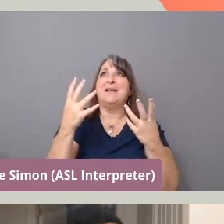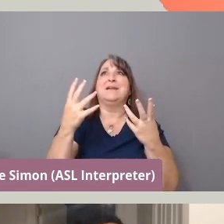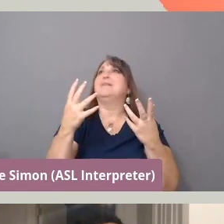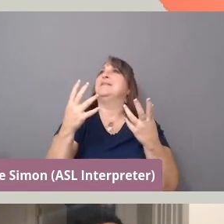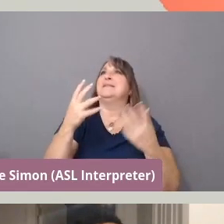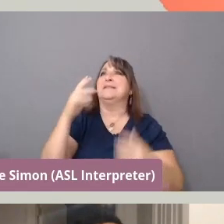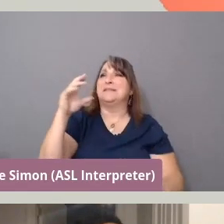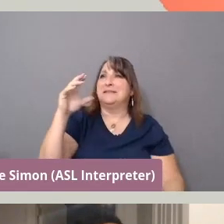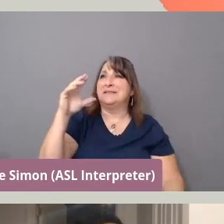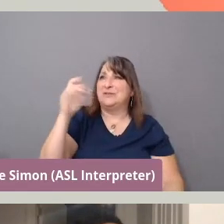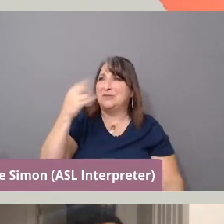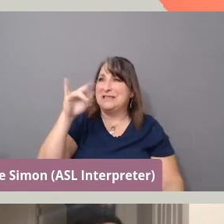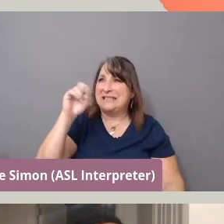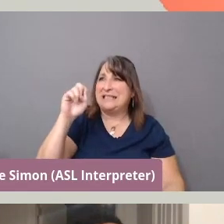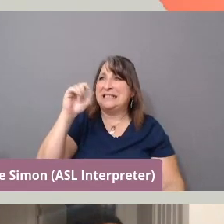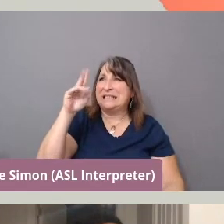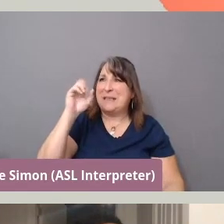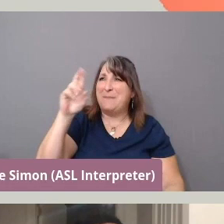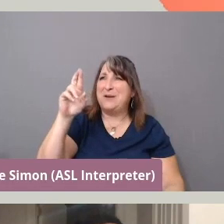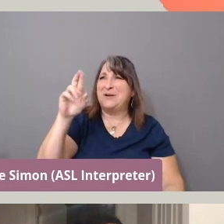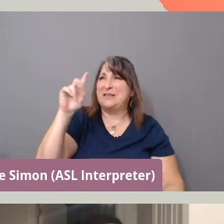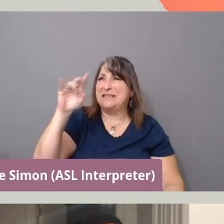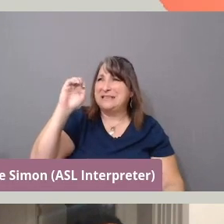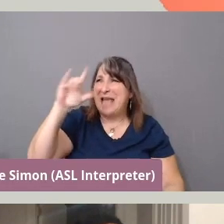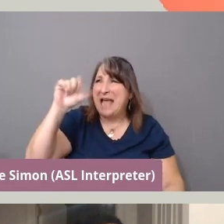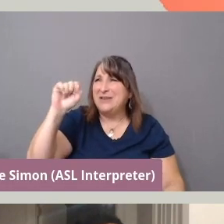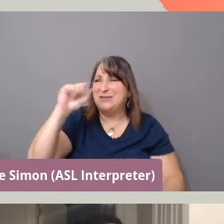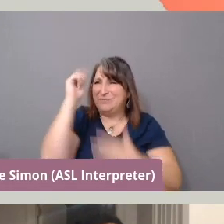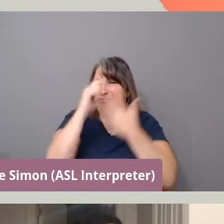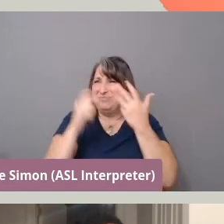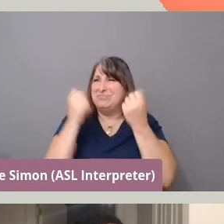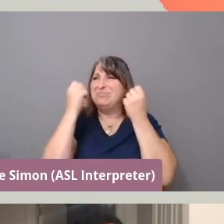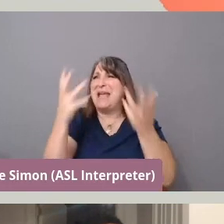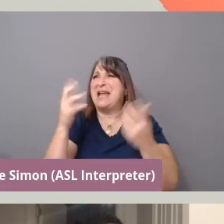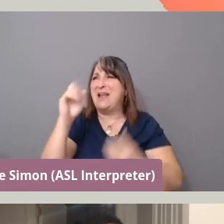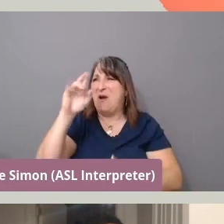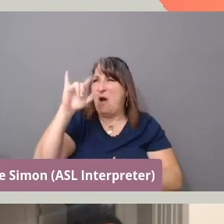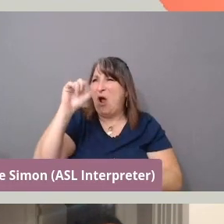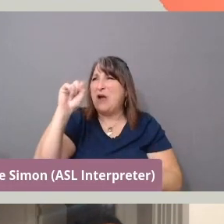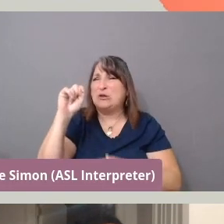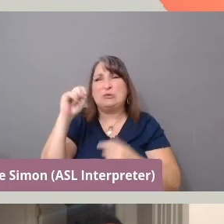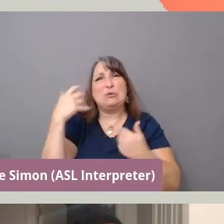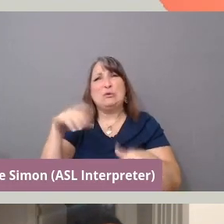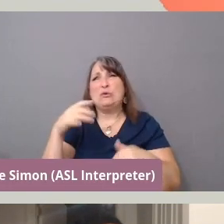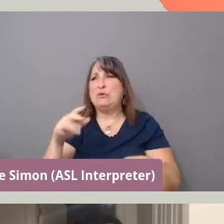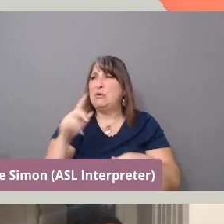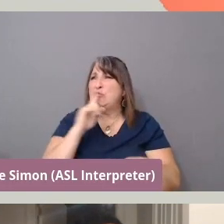Christine Some-- there are so many artists who are really working incredibly